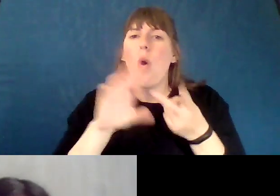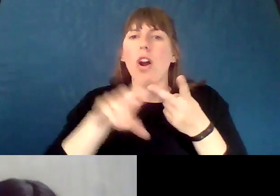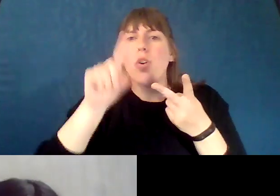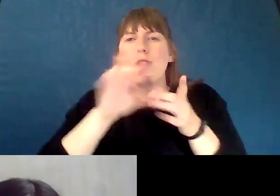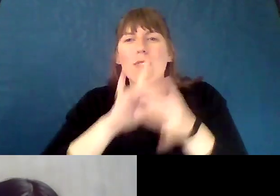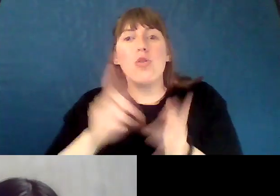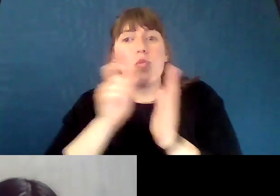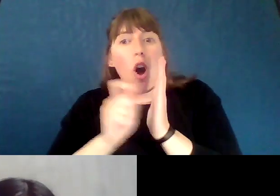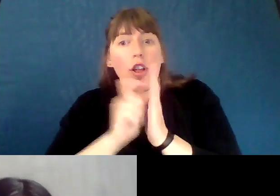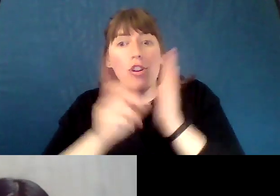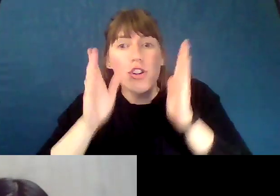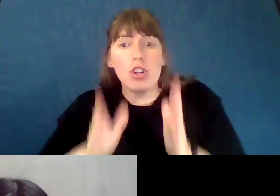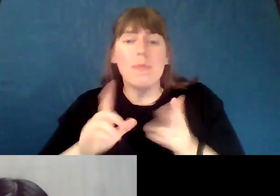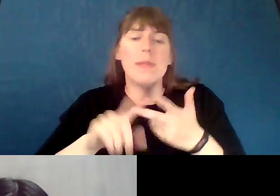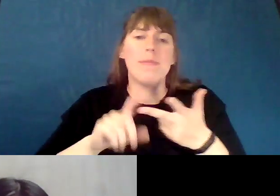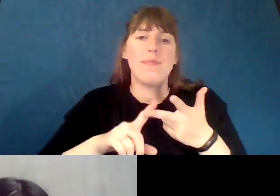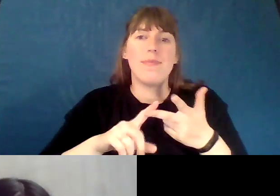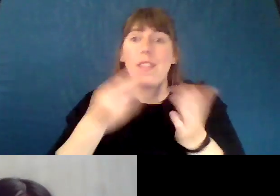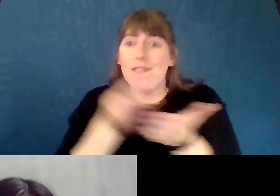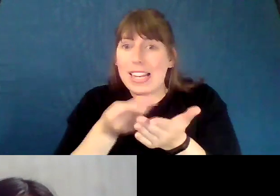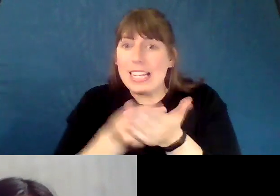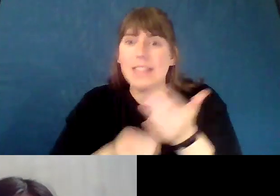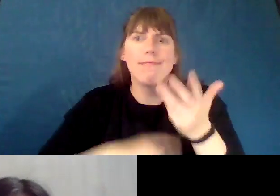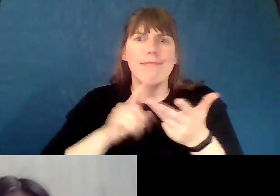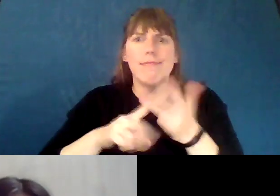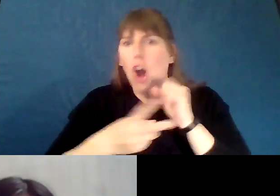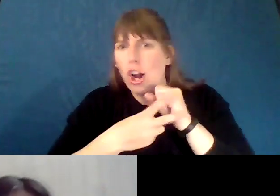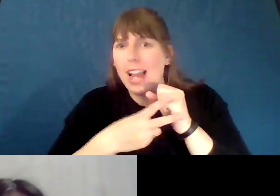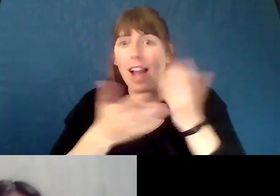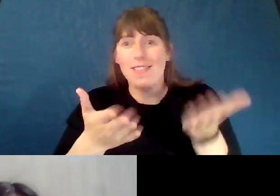funding, audience engagement, and archive? Thanks for such amazing work."